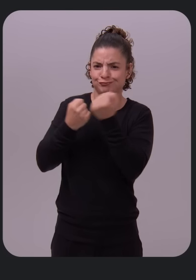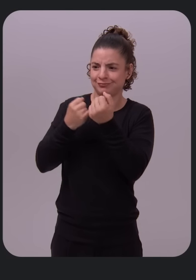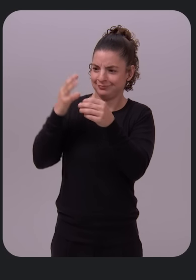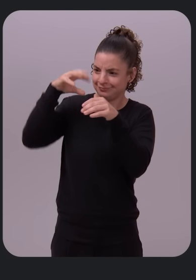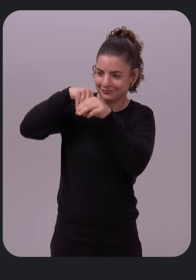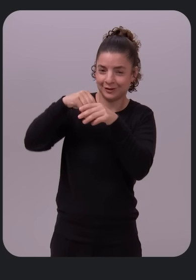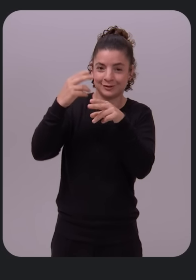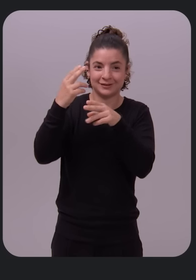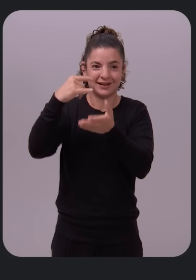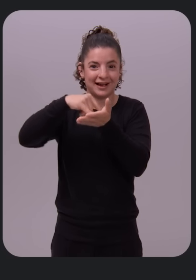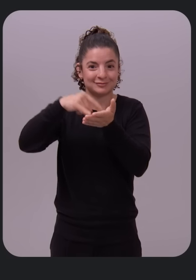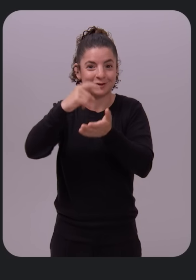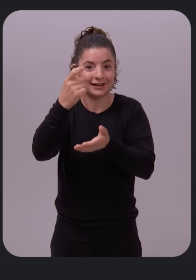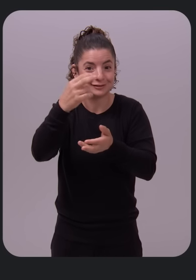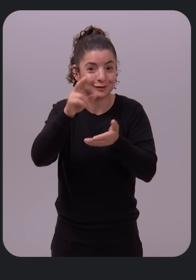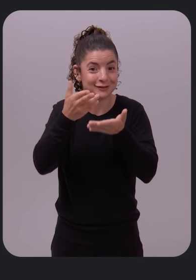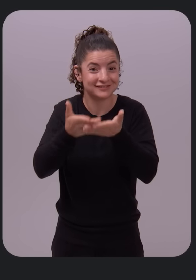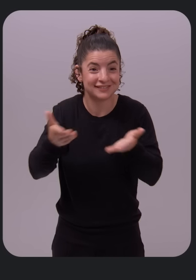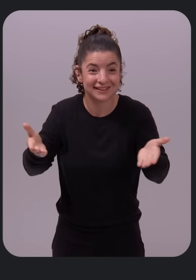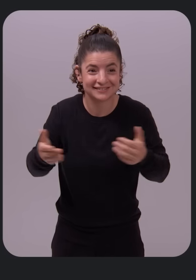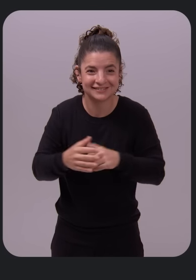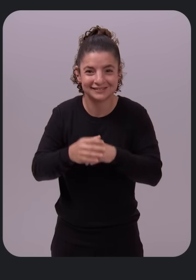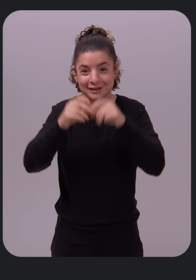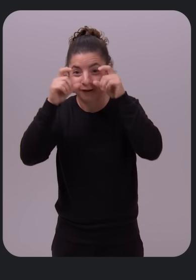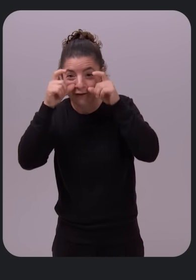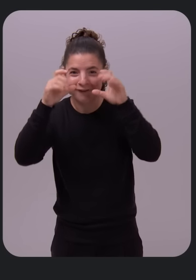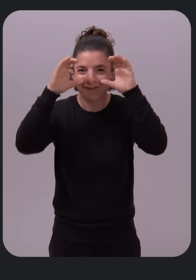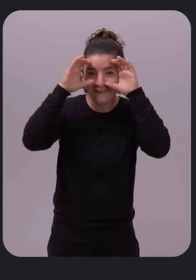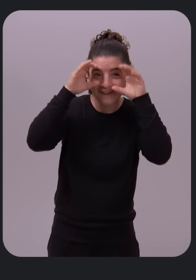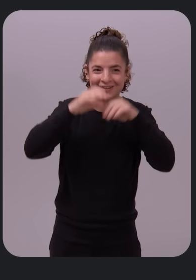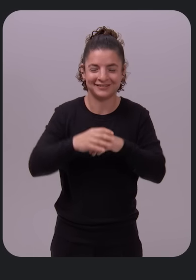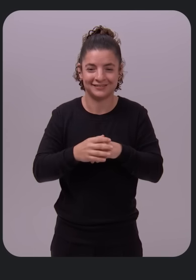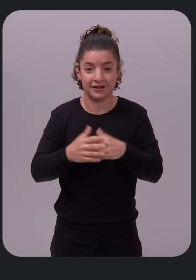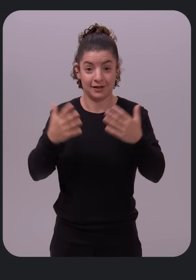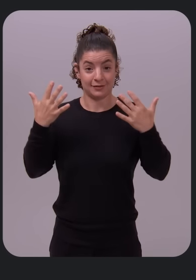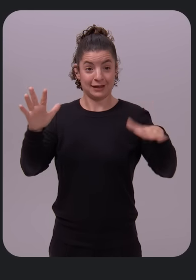by your side with these Android XR devices, but that's not all.